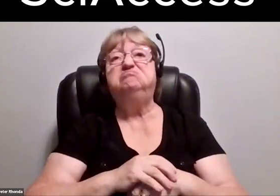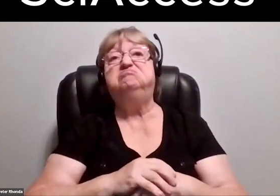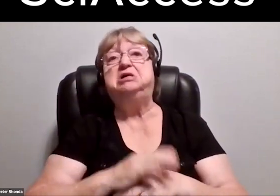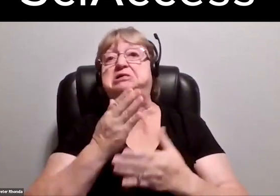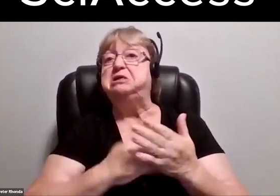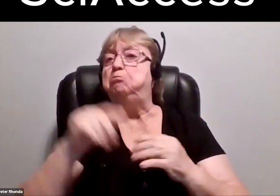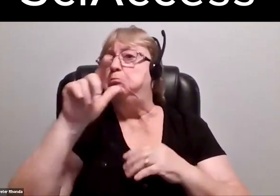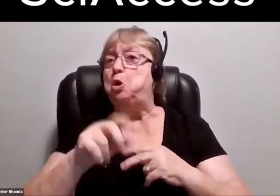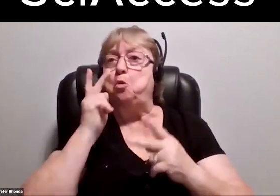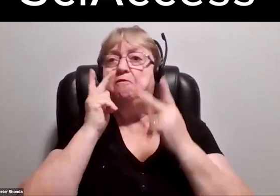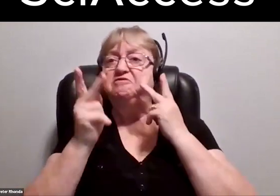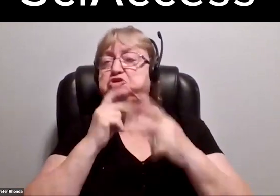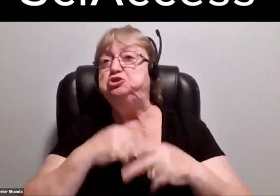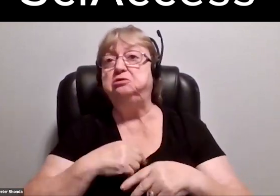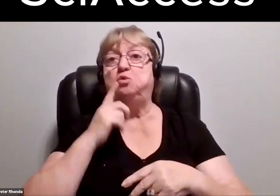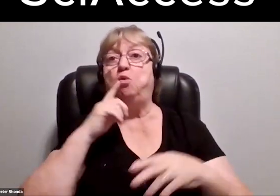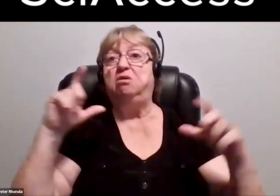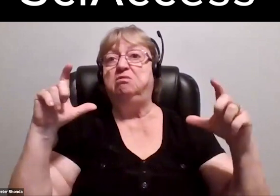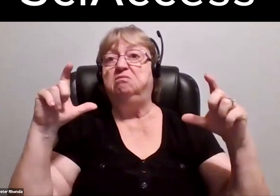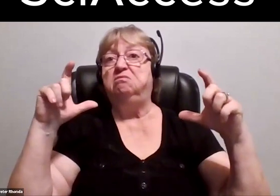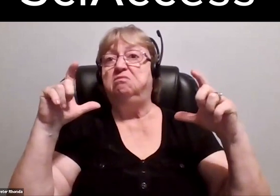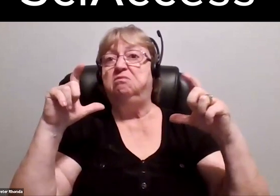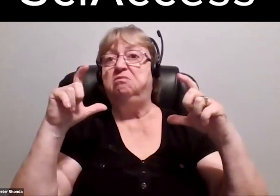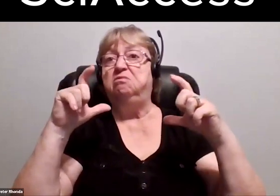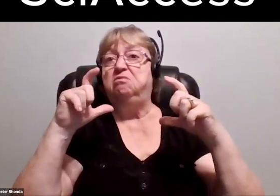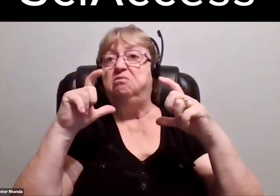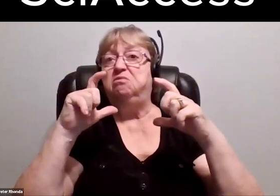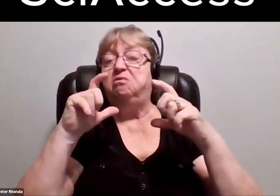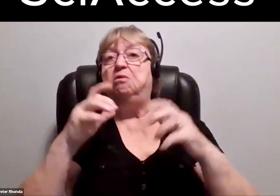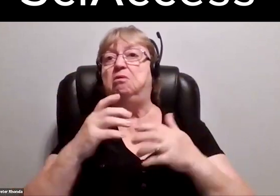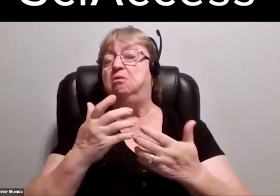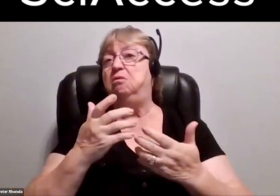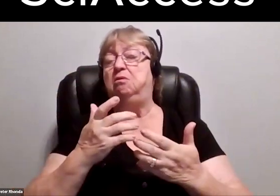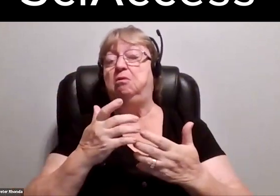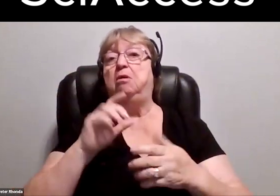or just maybe starting to lose their vision. You need to make sure you have materials available